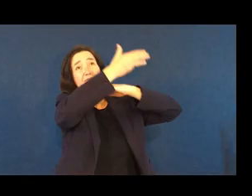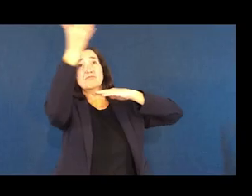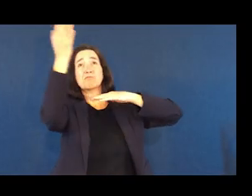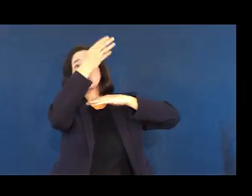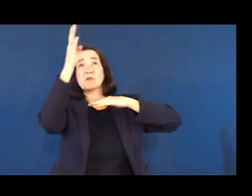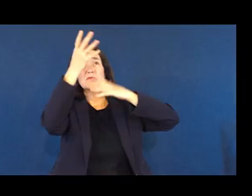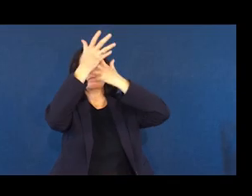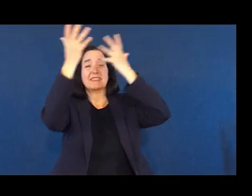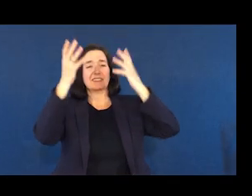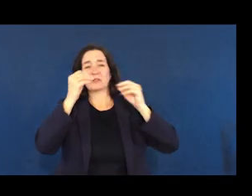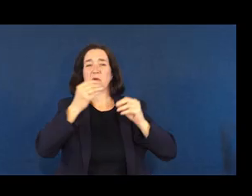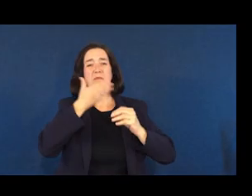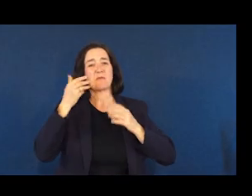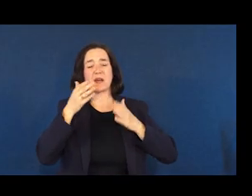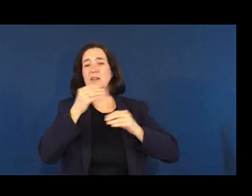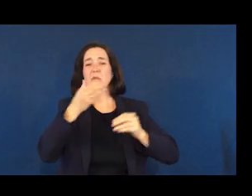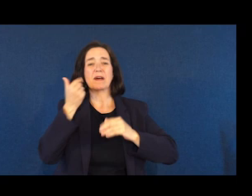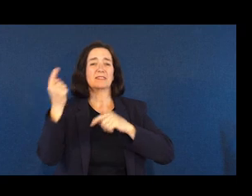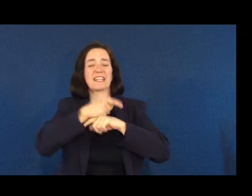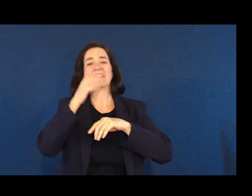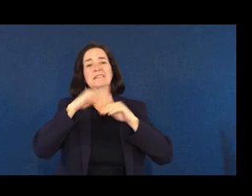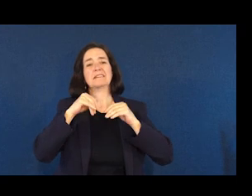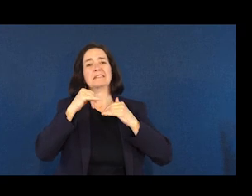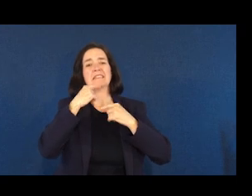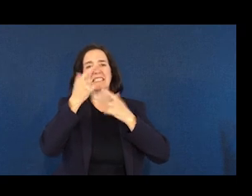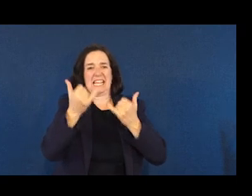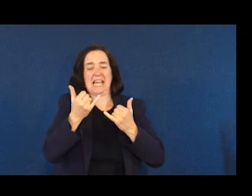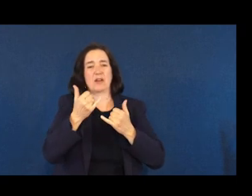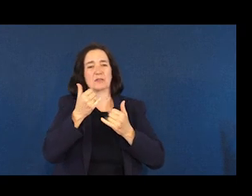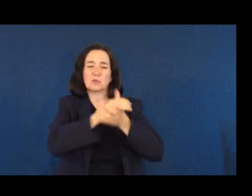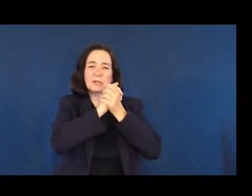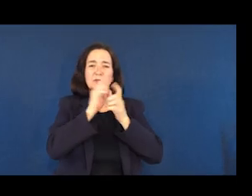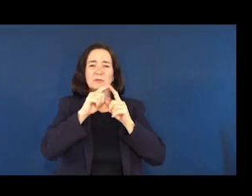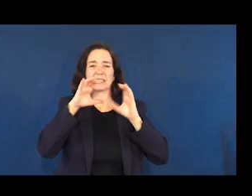than to say congratulations to the Class of 2020." You did it. Go Bucs.